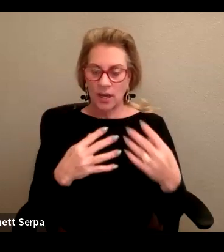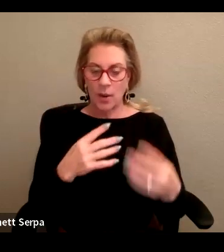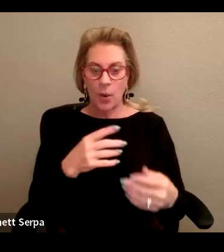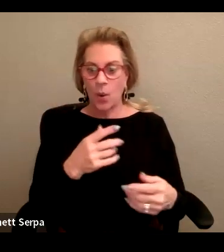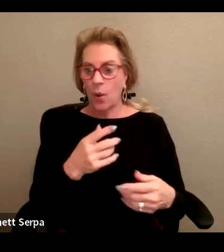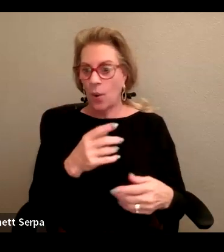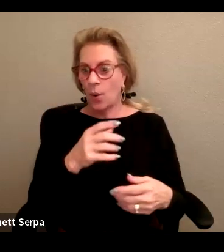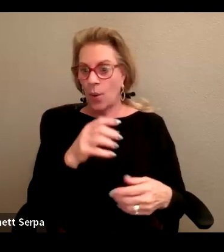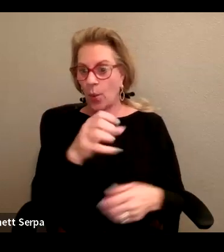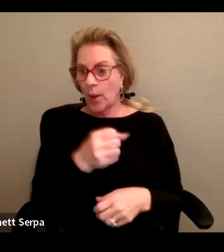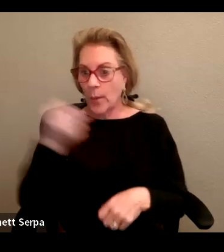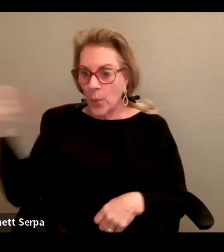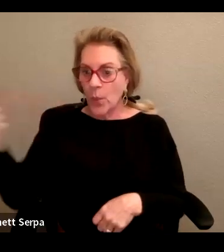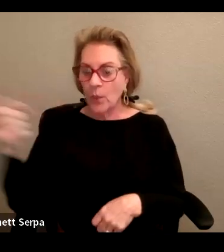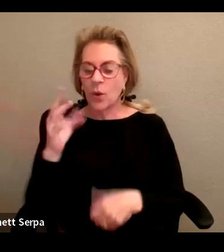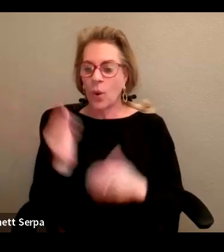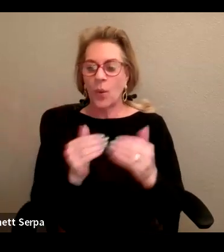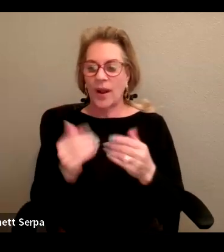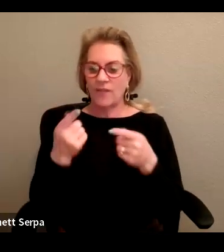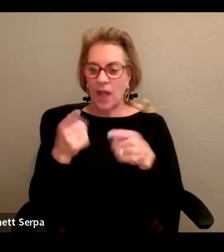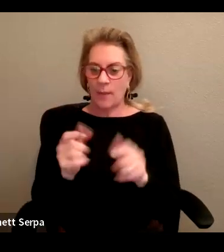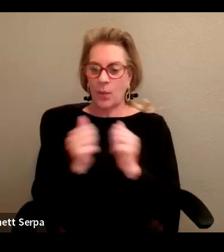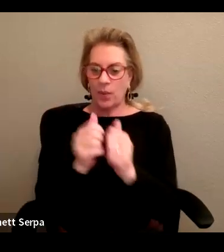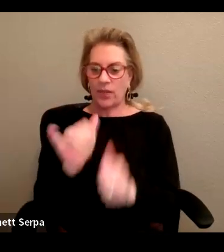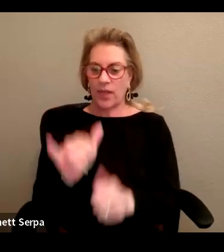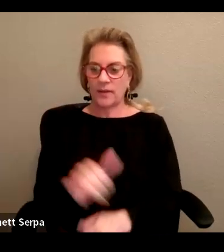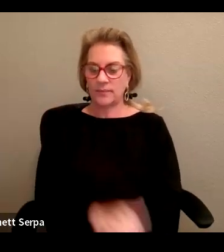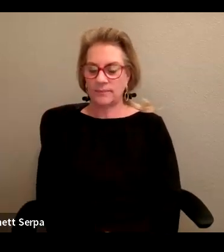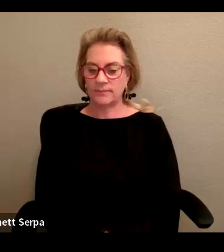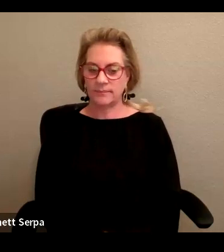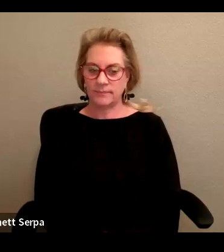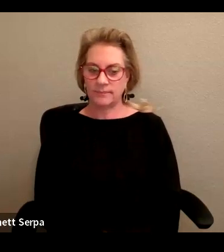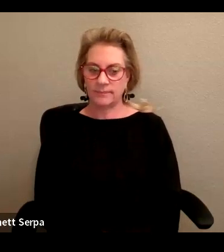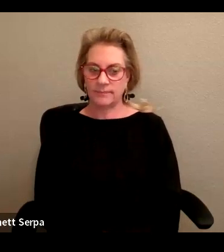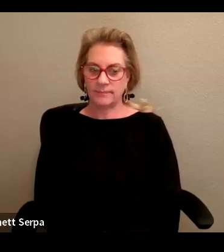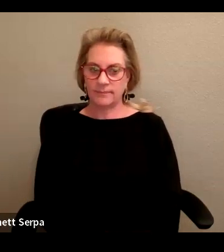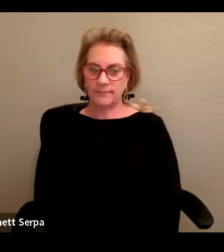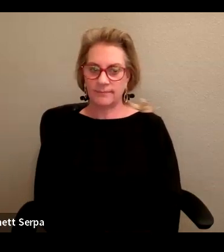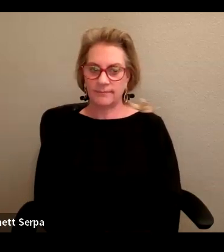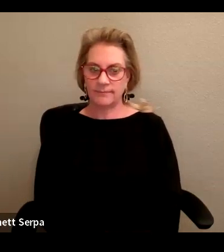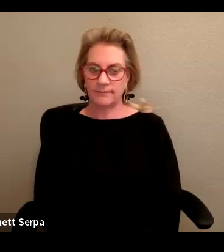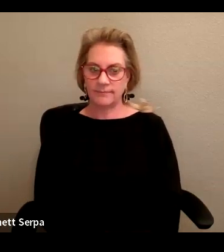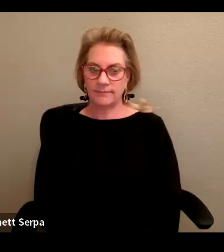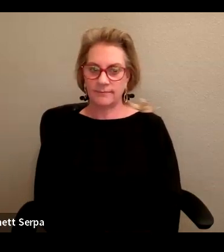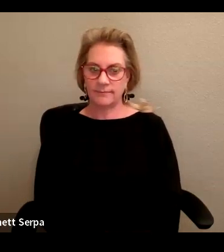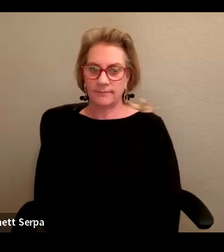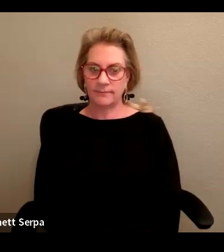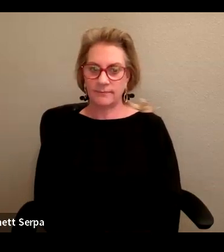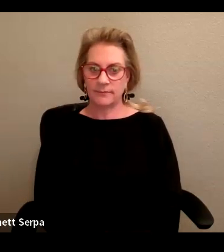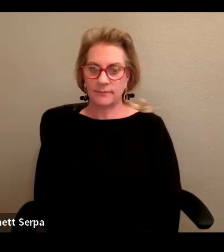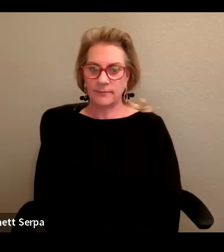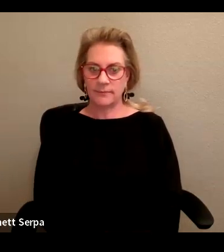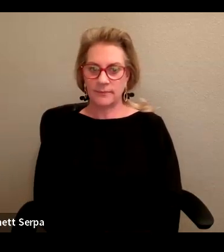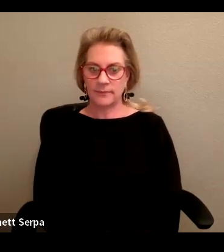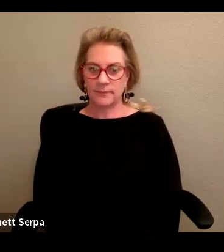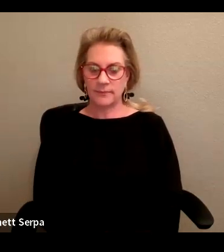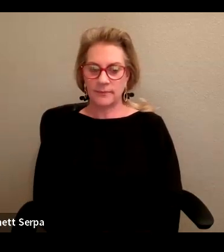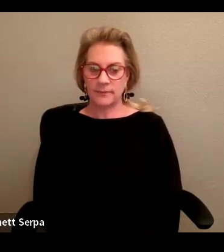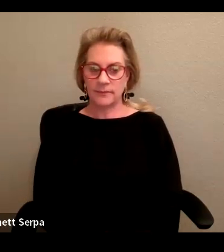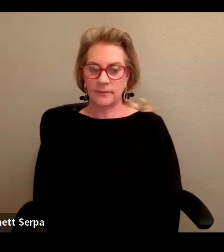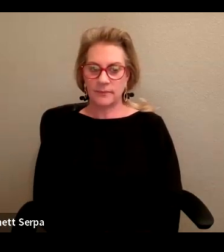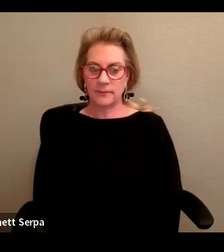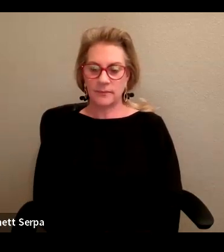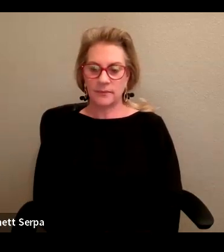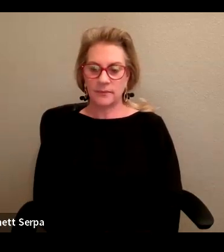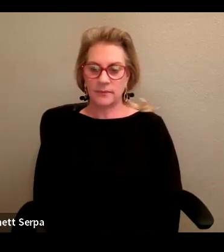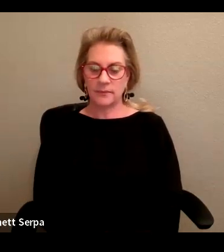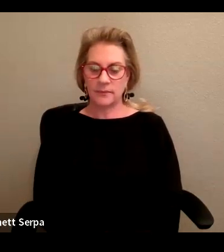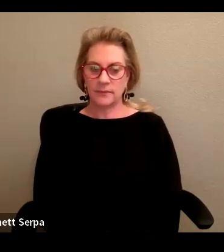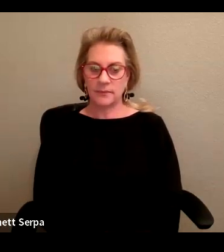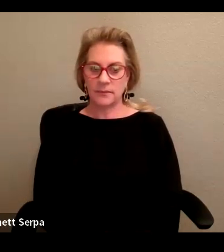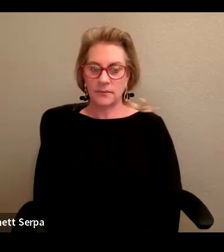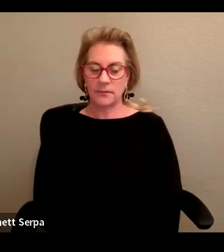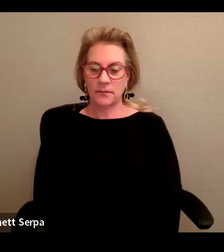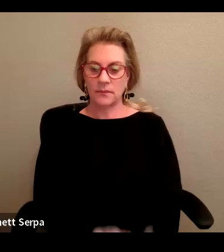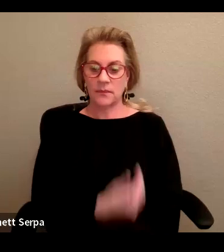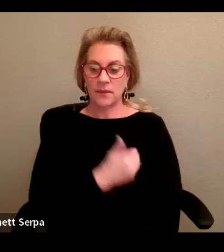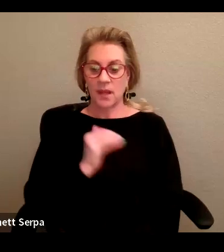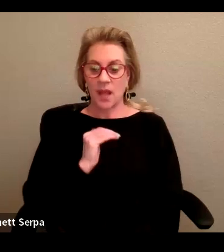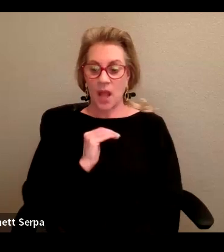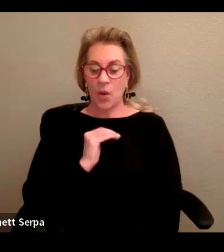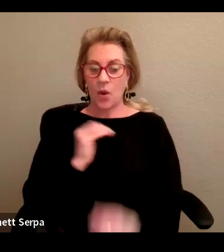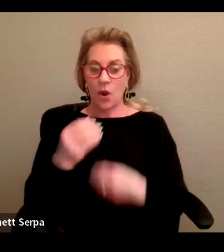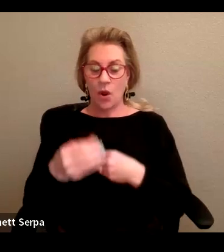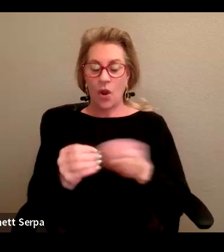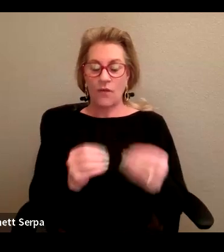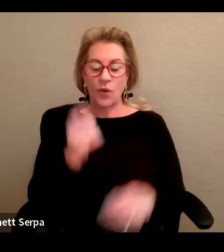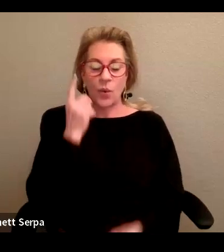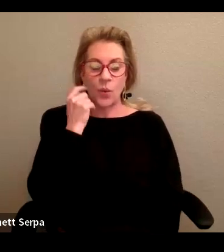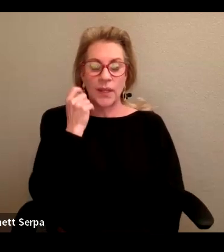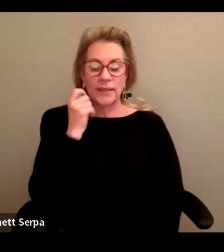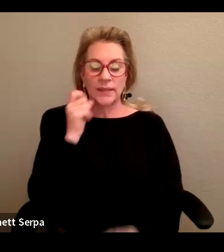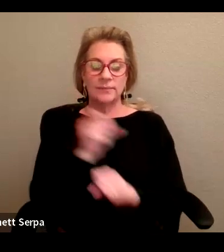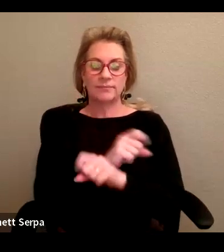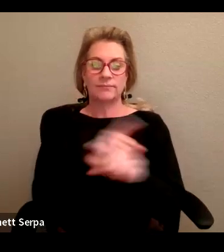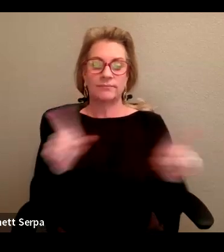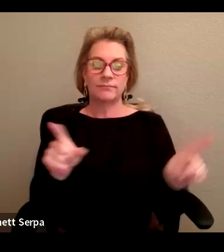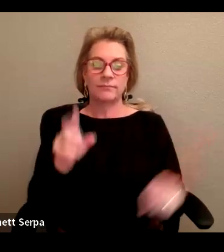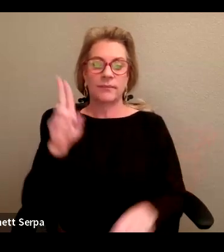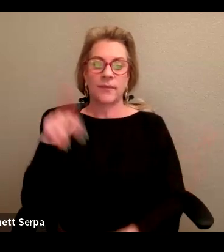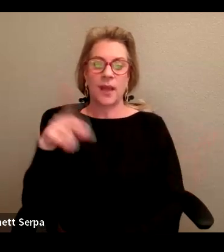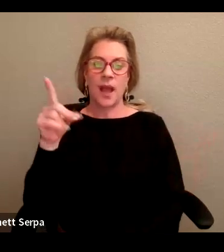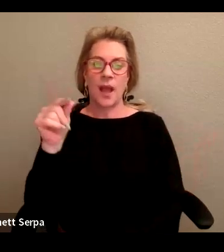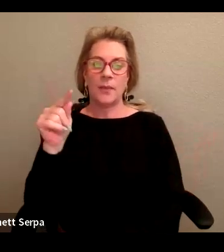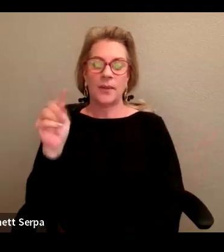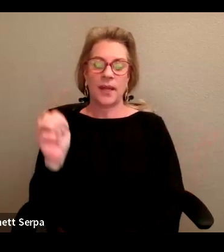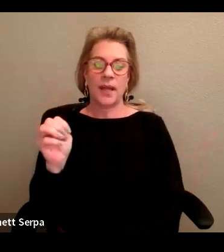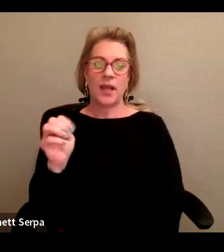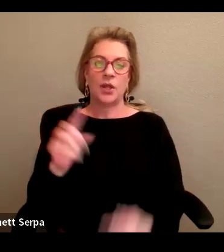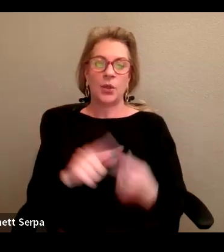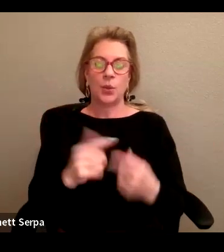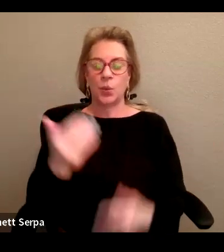arrested our office also recently issued an updates to the know your rights information